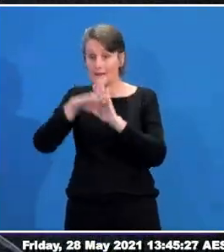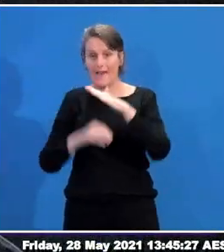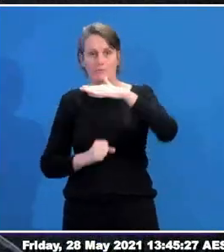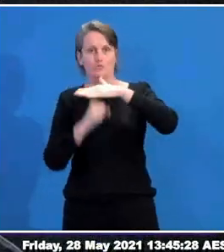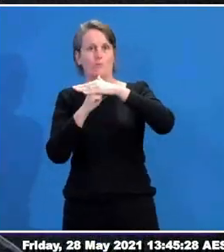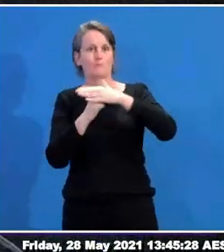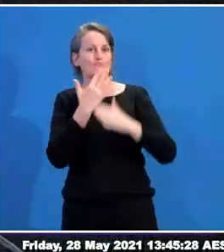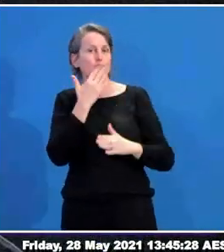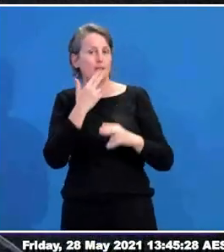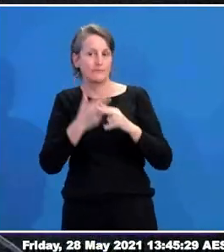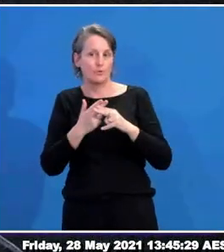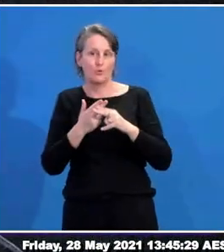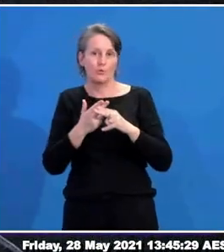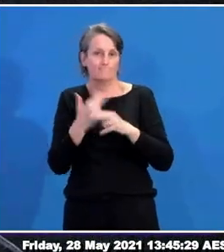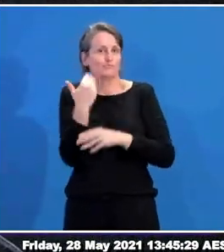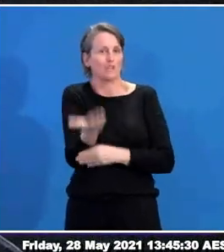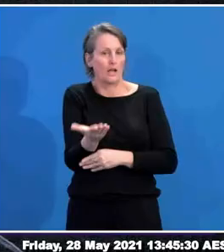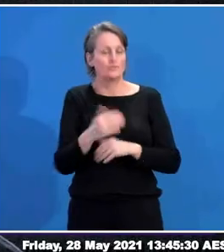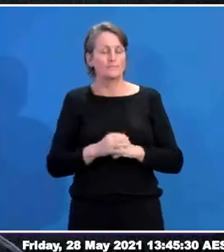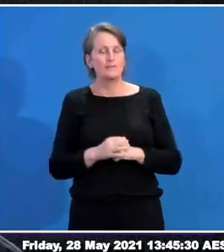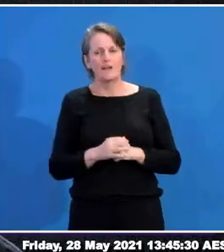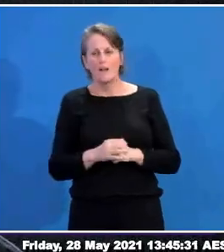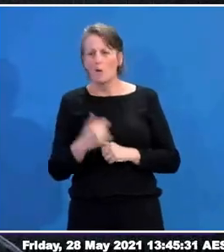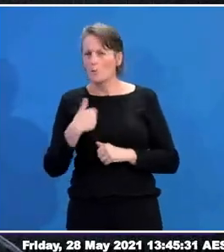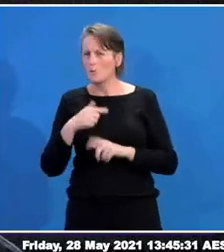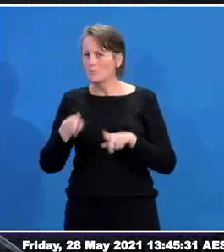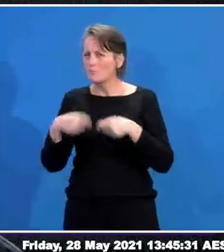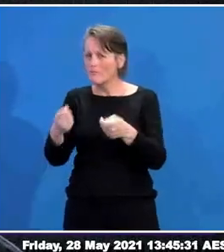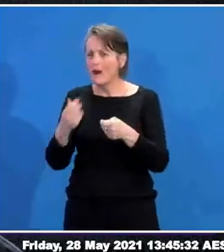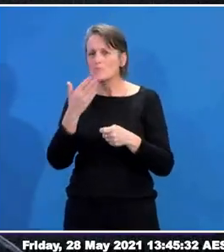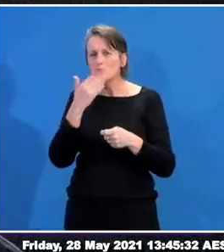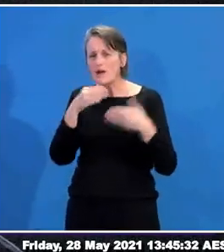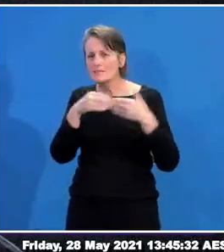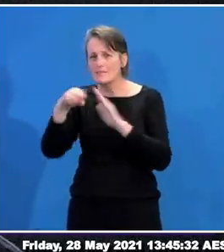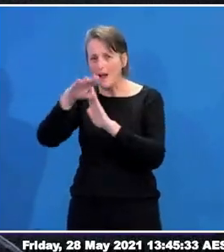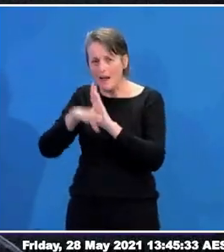MR McNAUGHTON: We provide a price guide to help inform NDIS providers